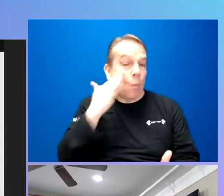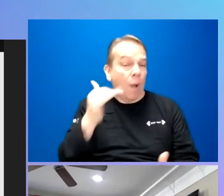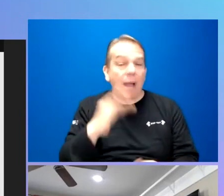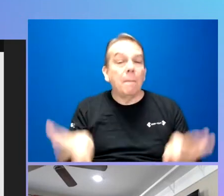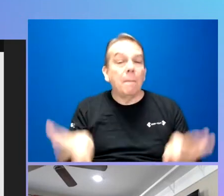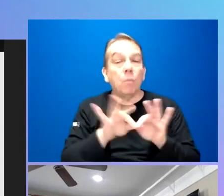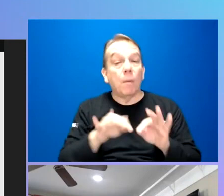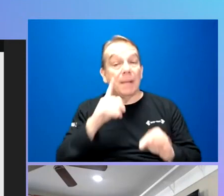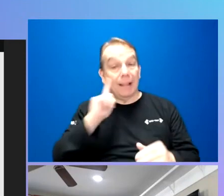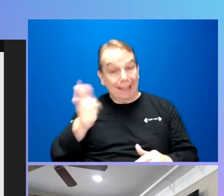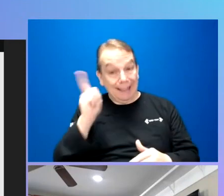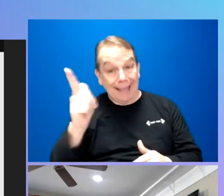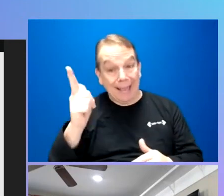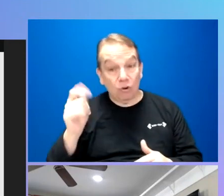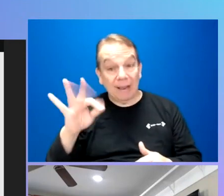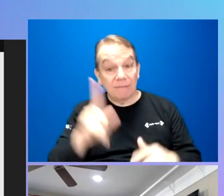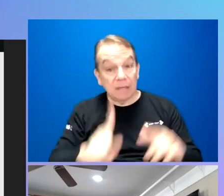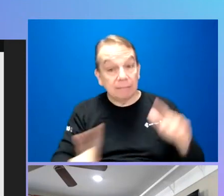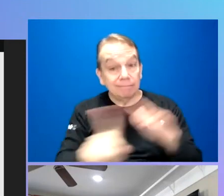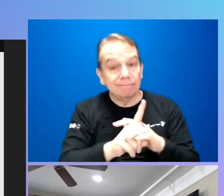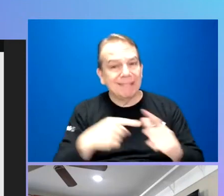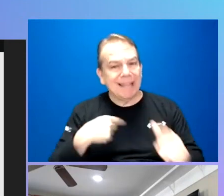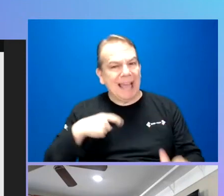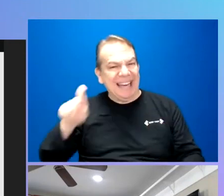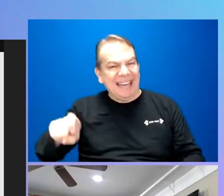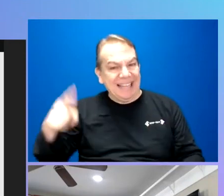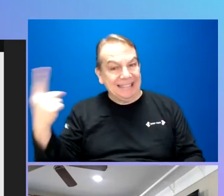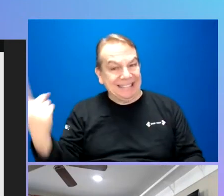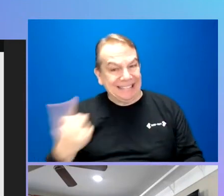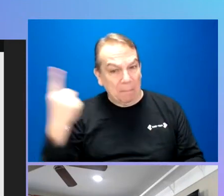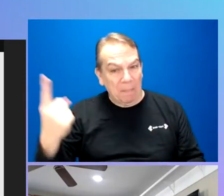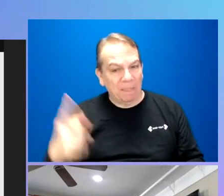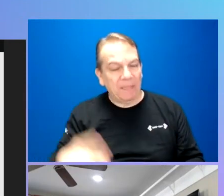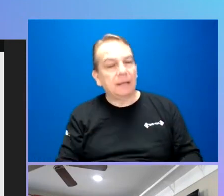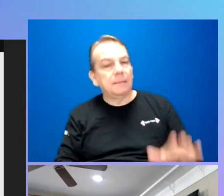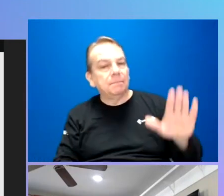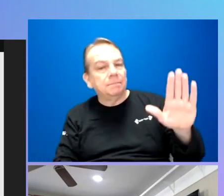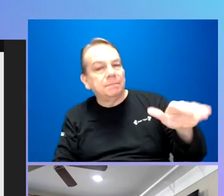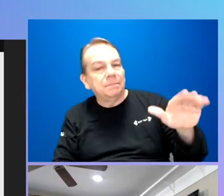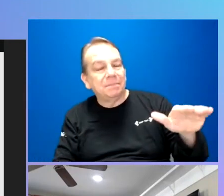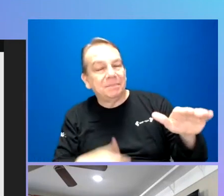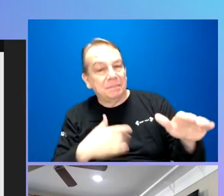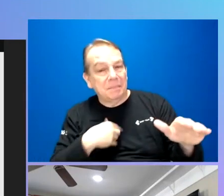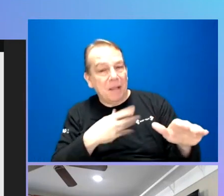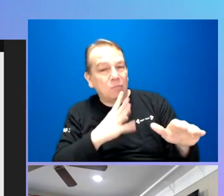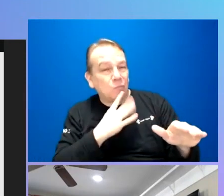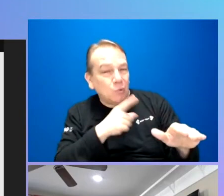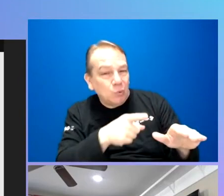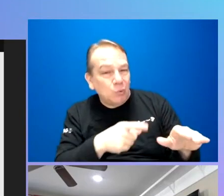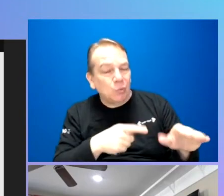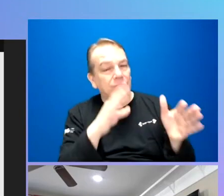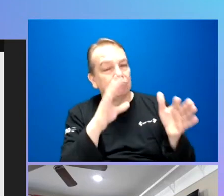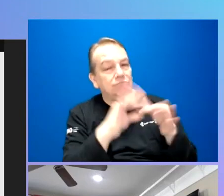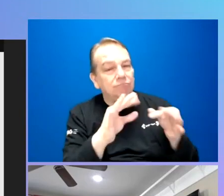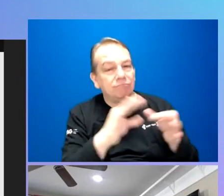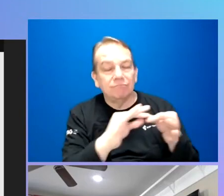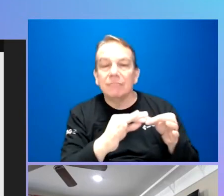me because I, they knew I truly cared about my mission and I truly cared about them because it would take time to get to